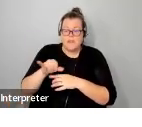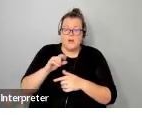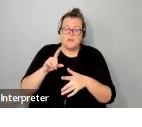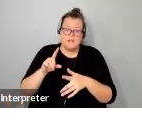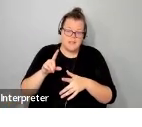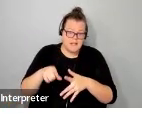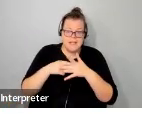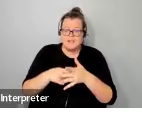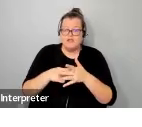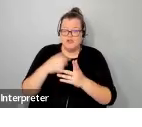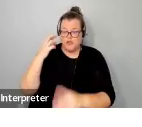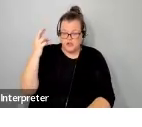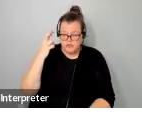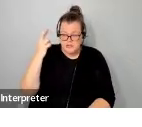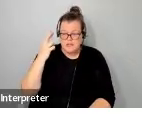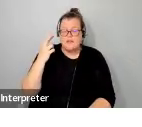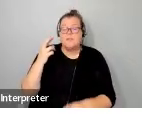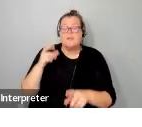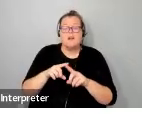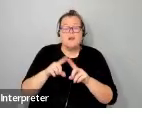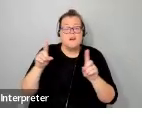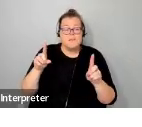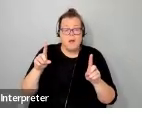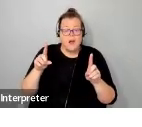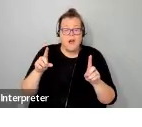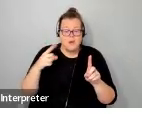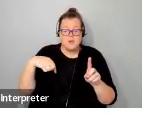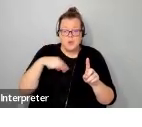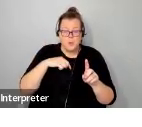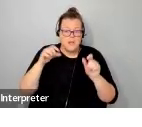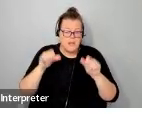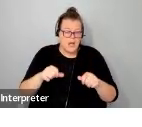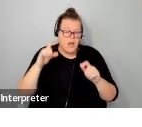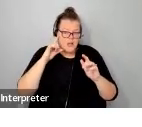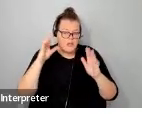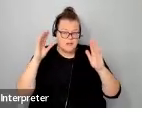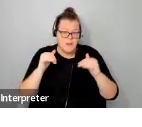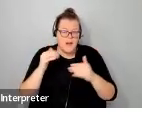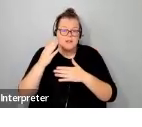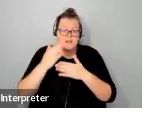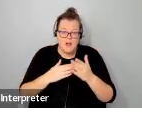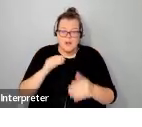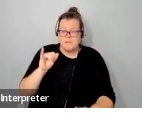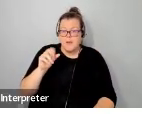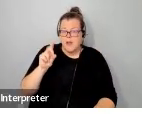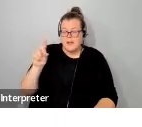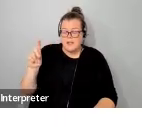But given that, you know, we can expect that some IDD waiver participants may be hesitant to transition initially,